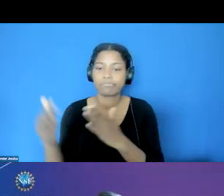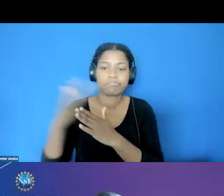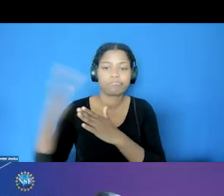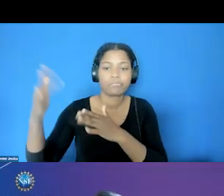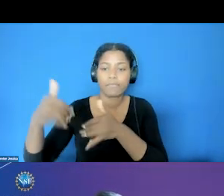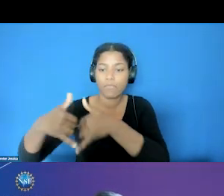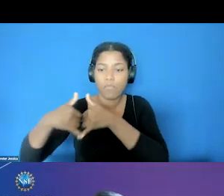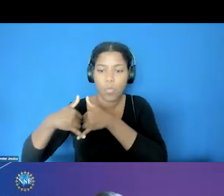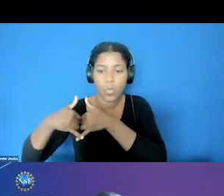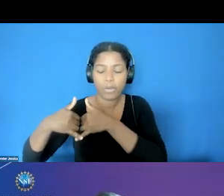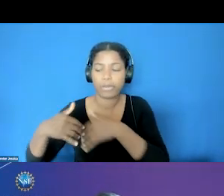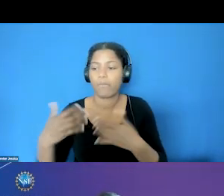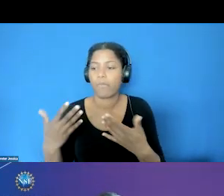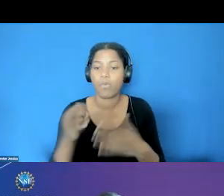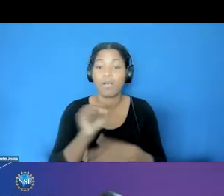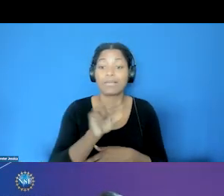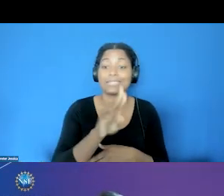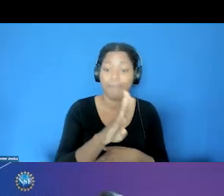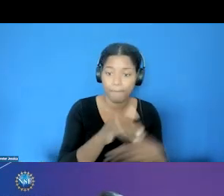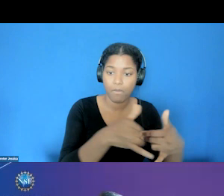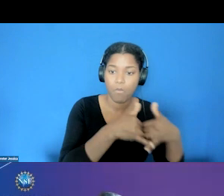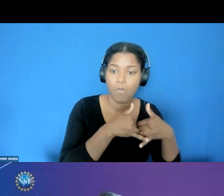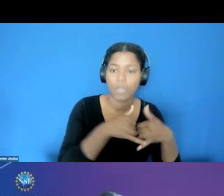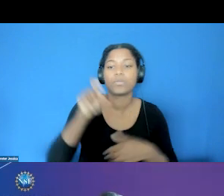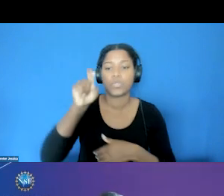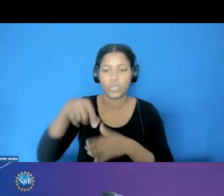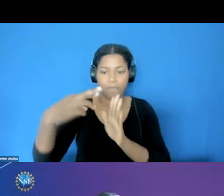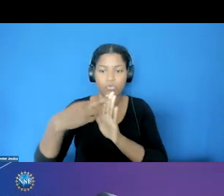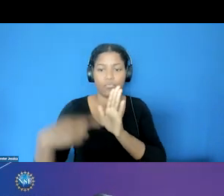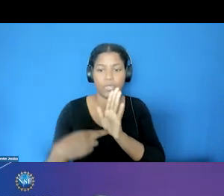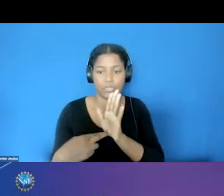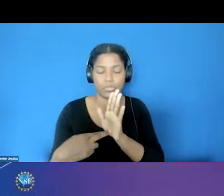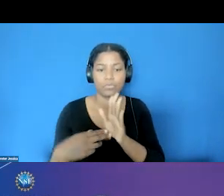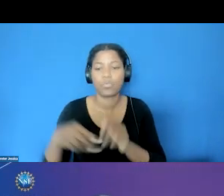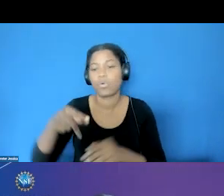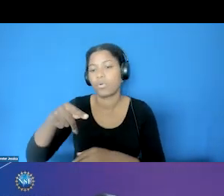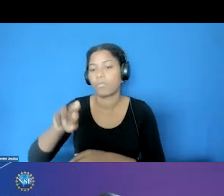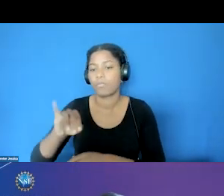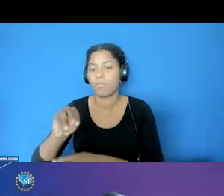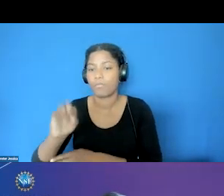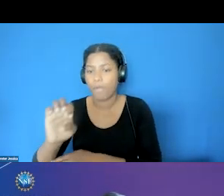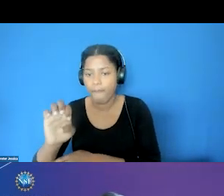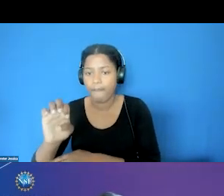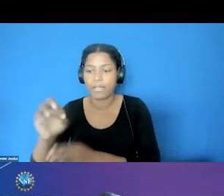or whether you're a sub-awardee organization, you need to register -- or prime awardees need to register and get a UEI.